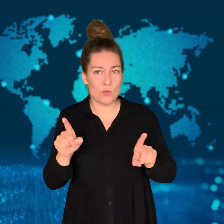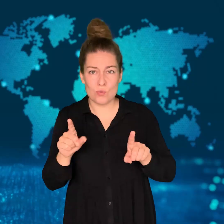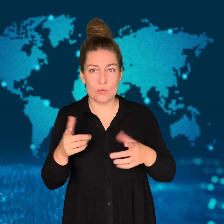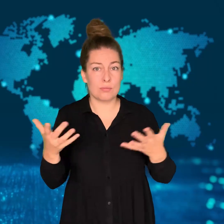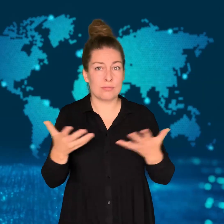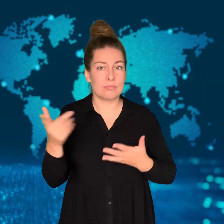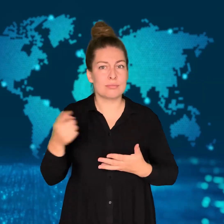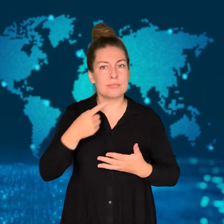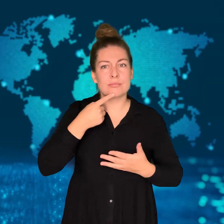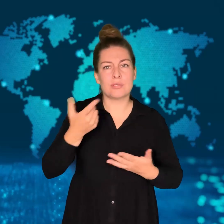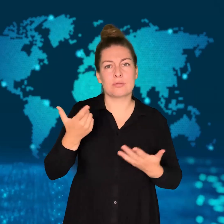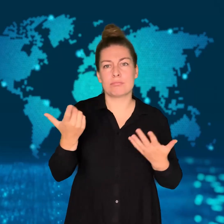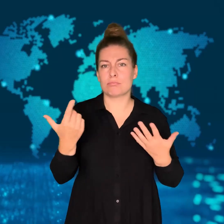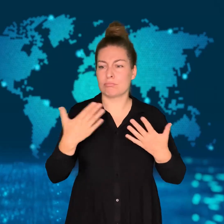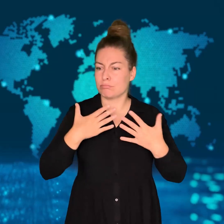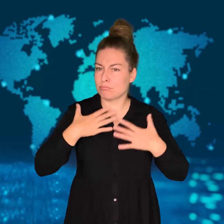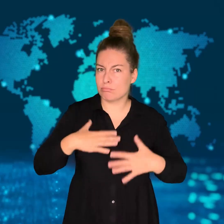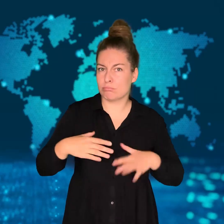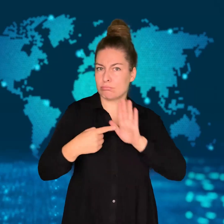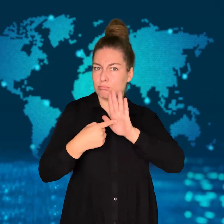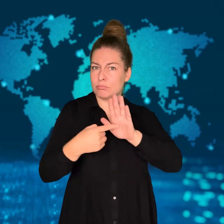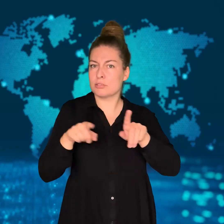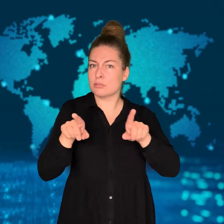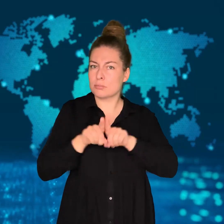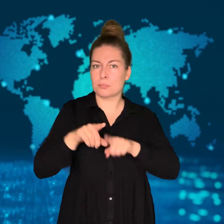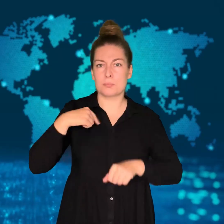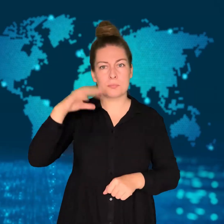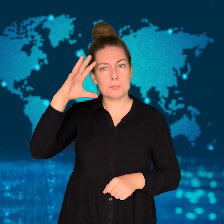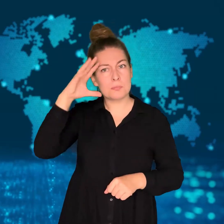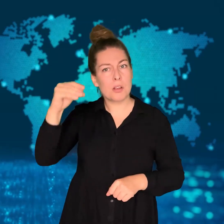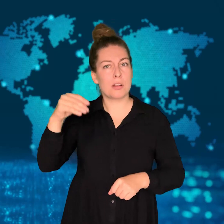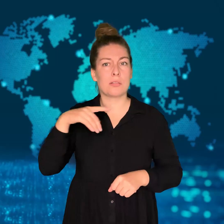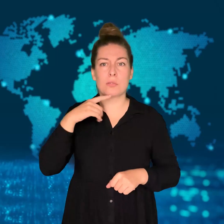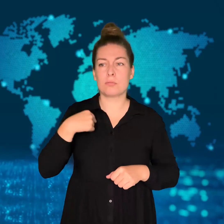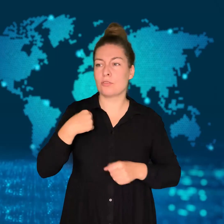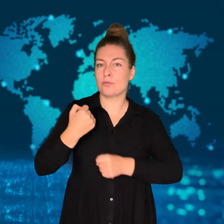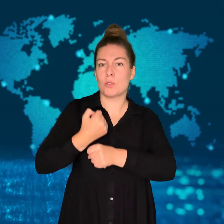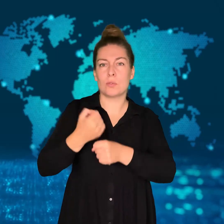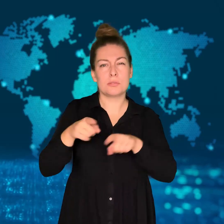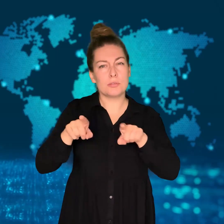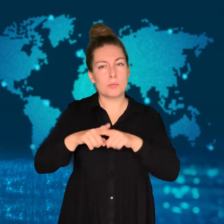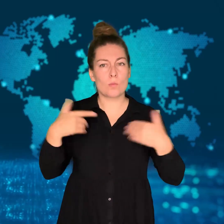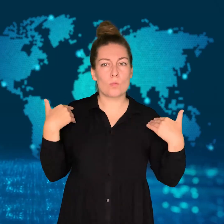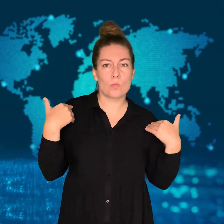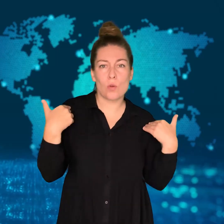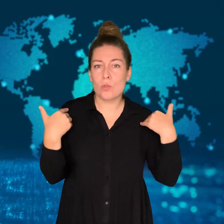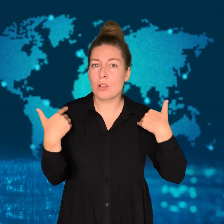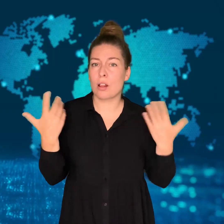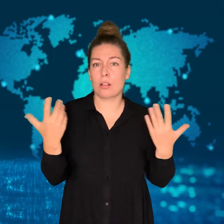Instead, Moor was a cross- dresser identifying